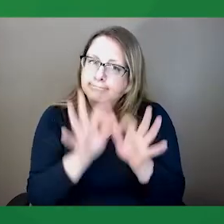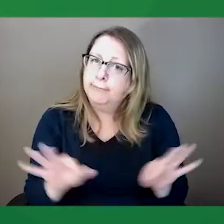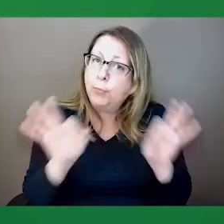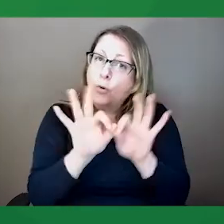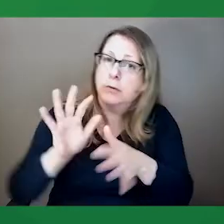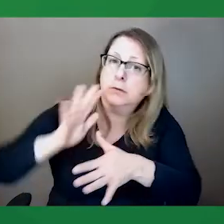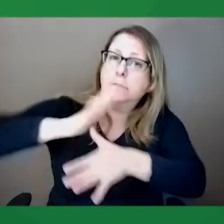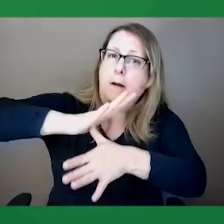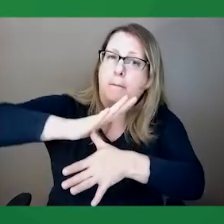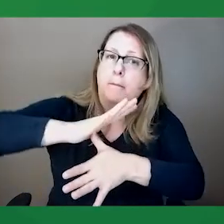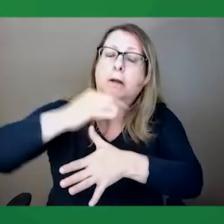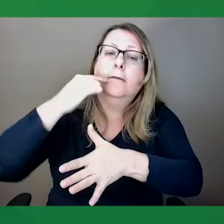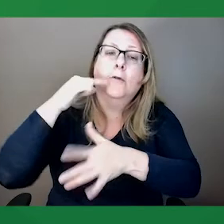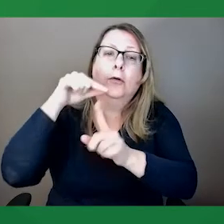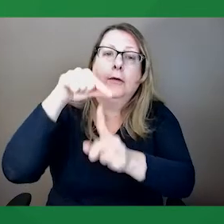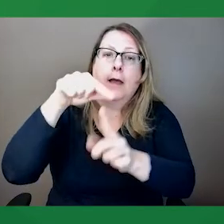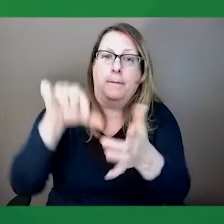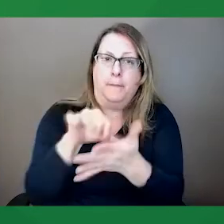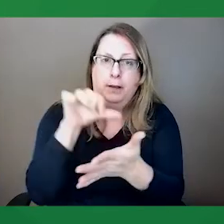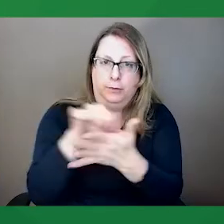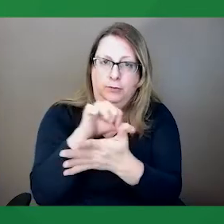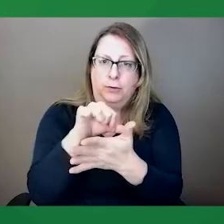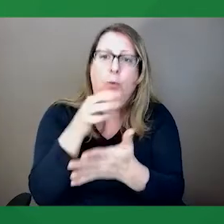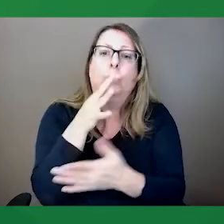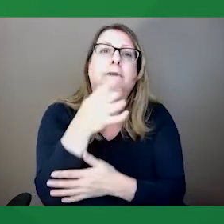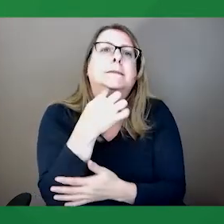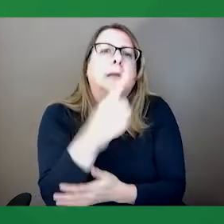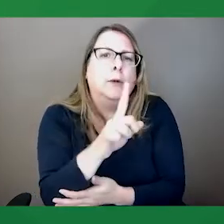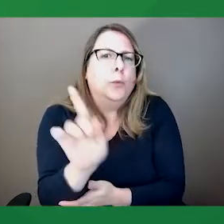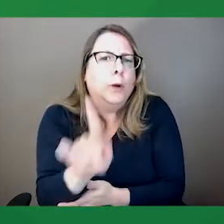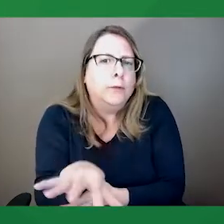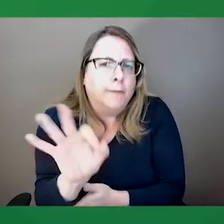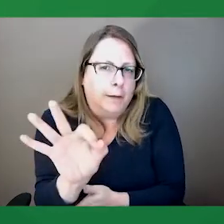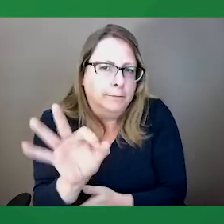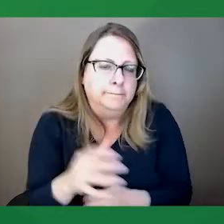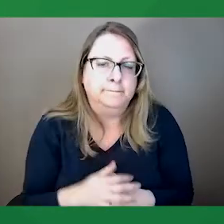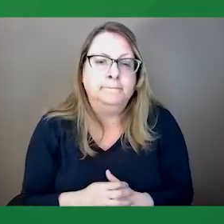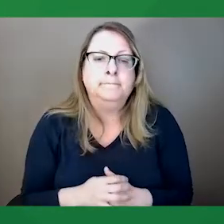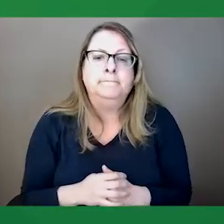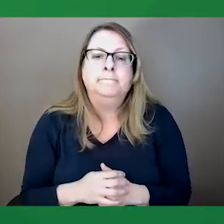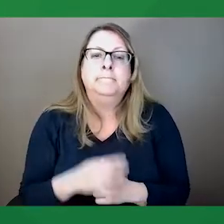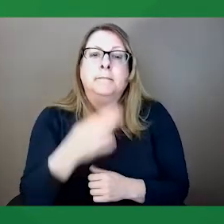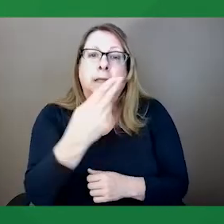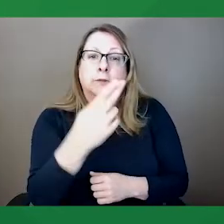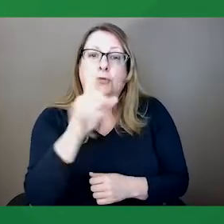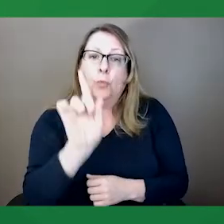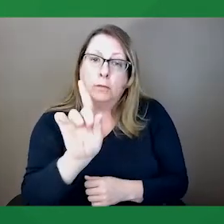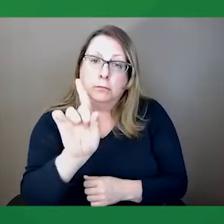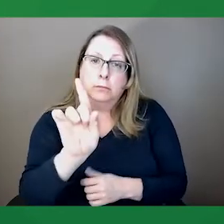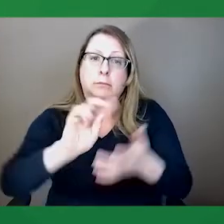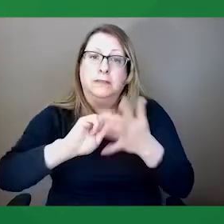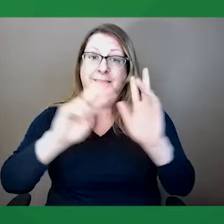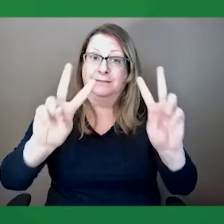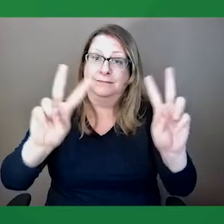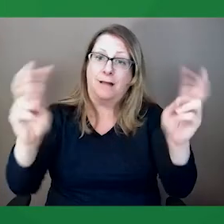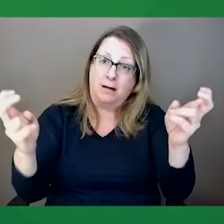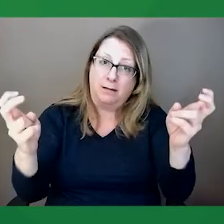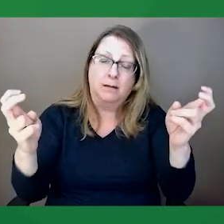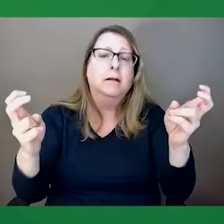the most important heading in the page. It gives you the context of where you landed.